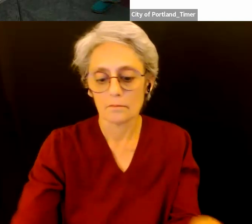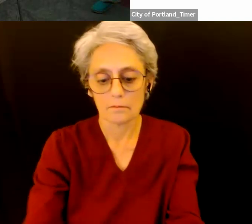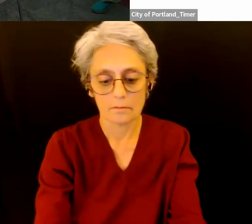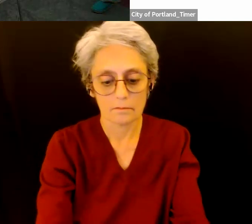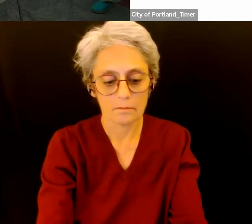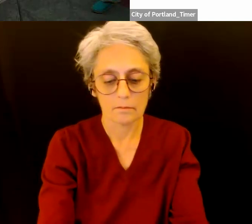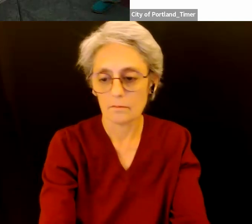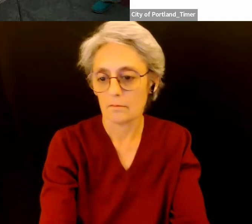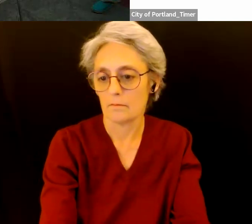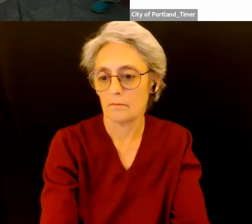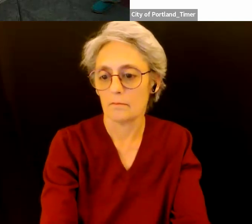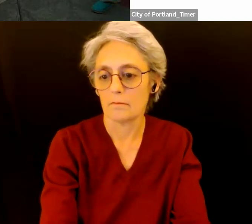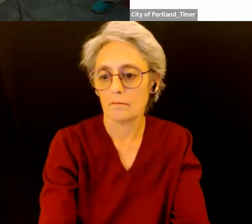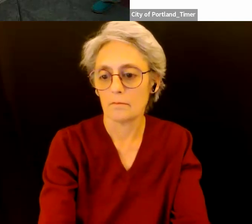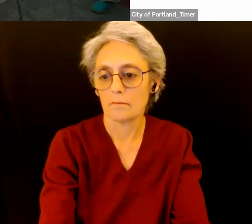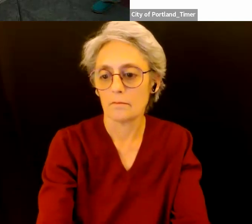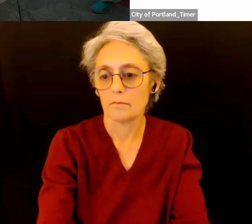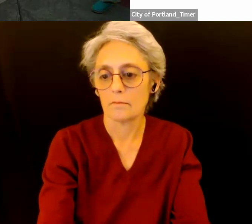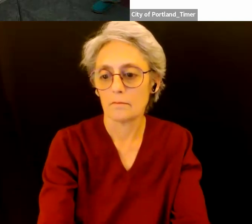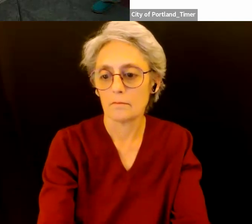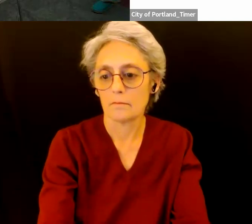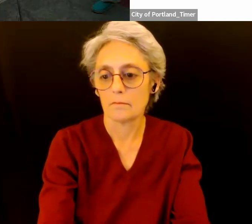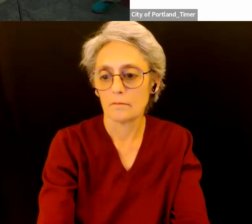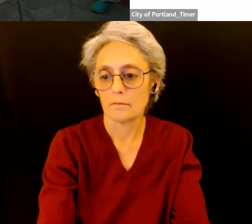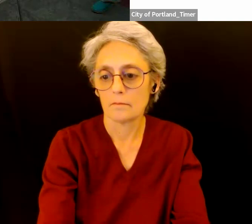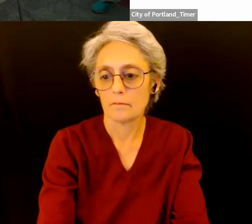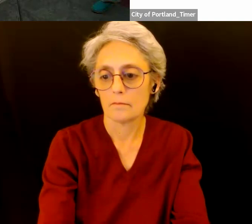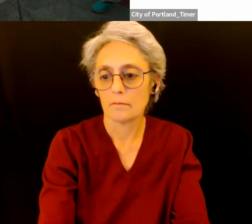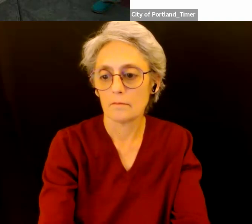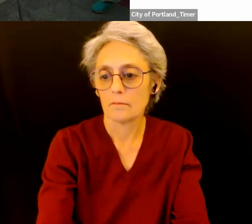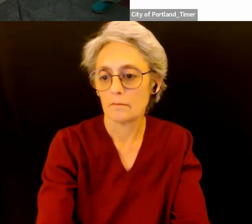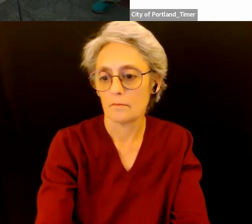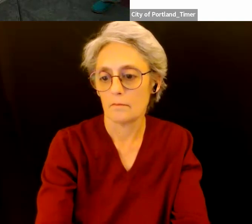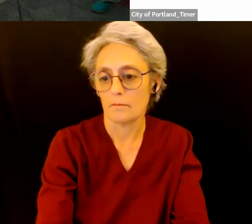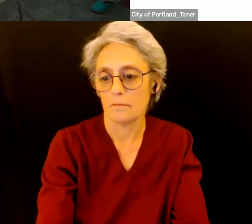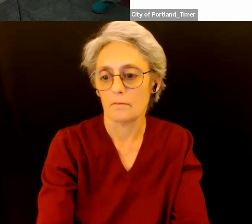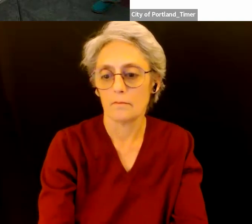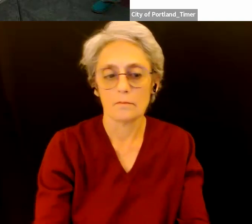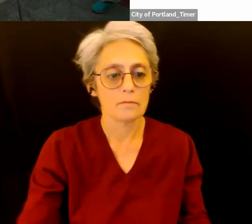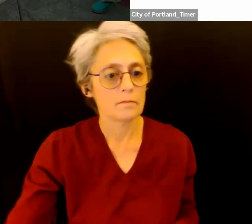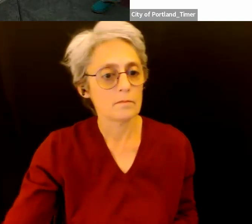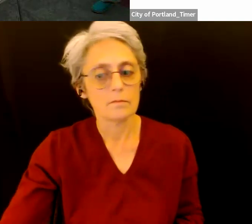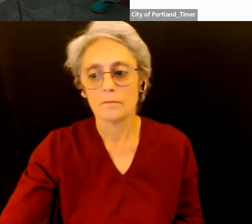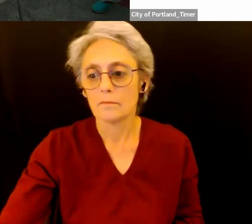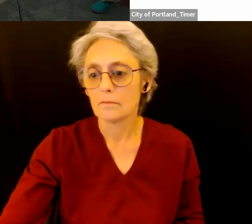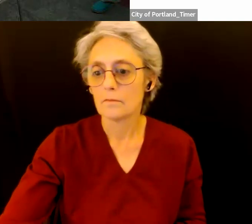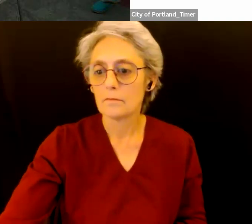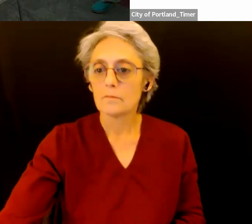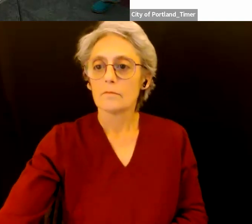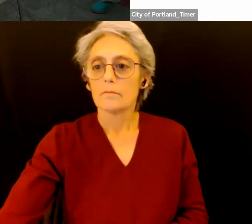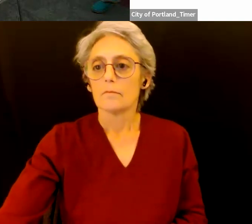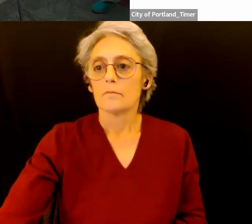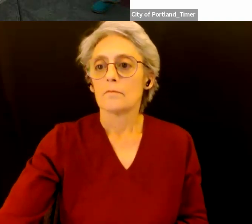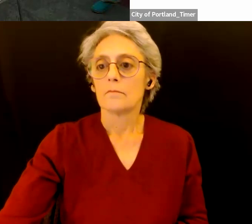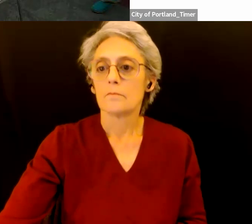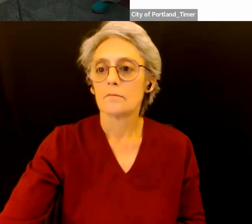Spraying this chemical in the city. Thank you.